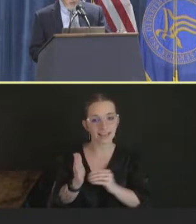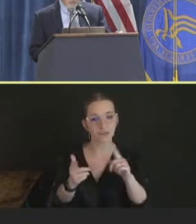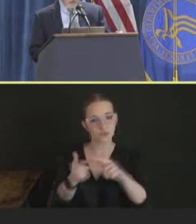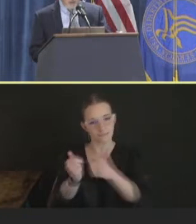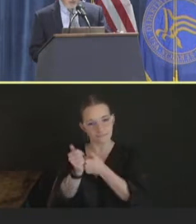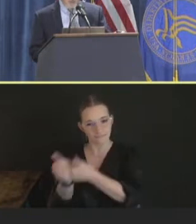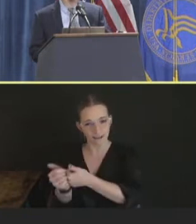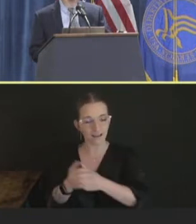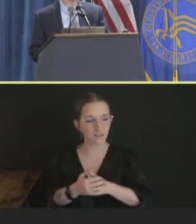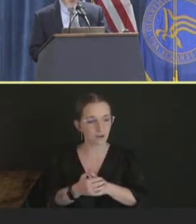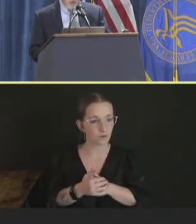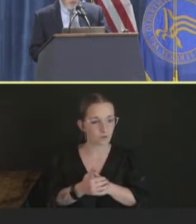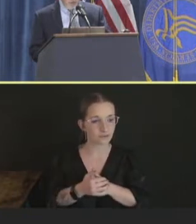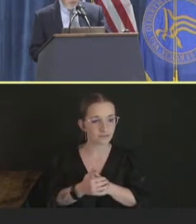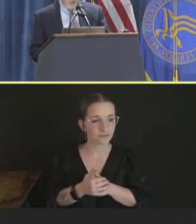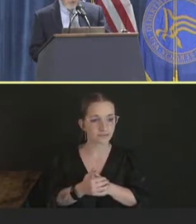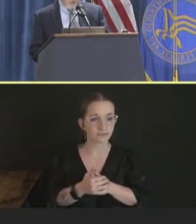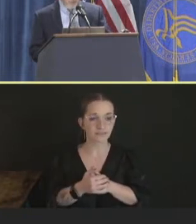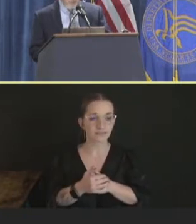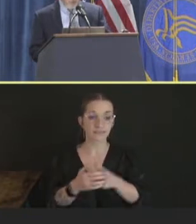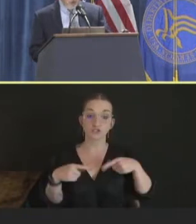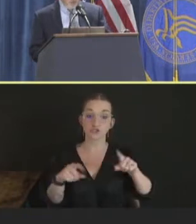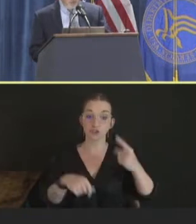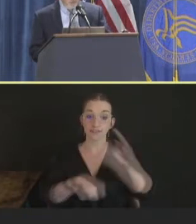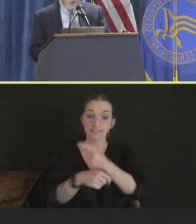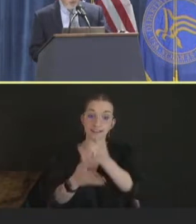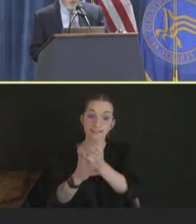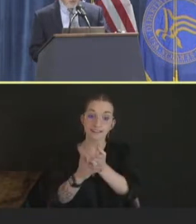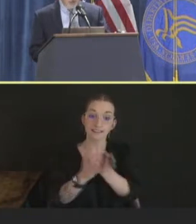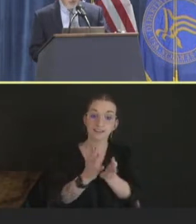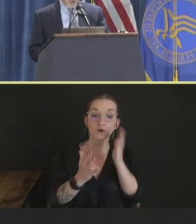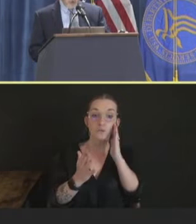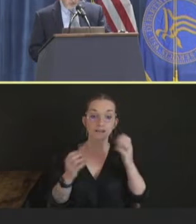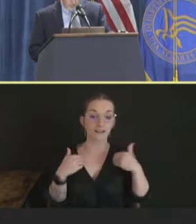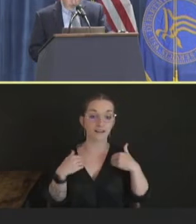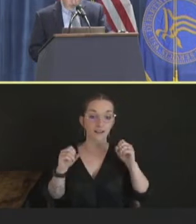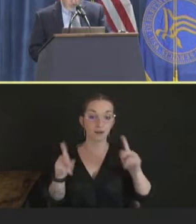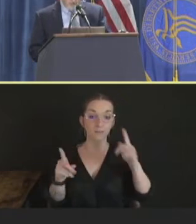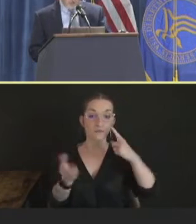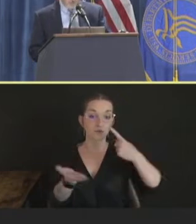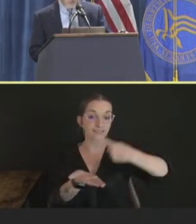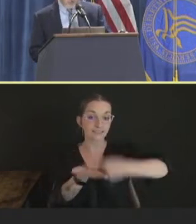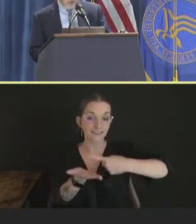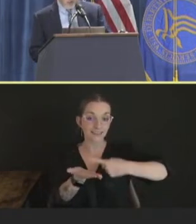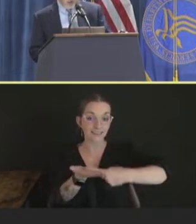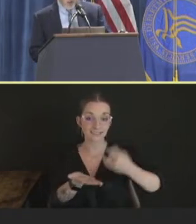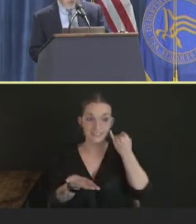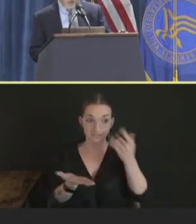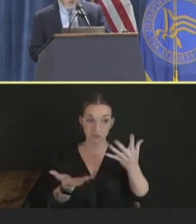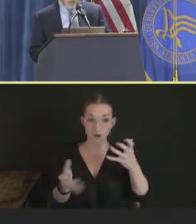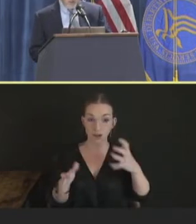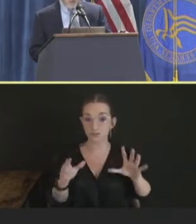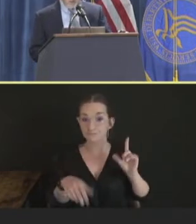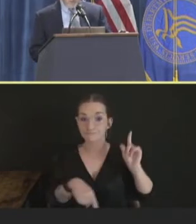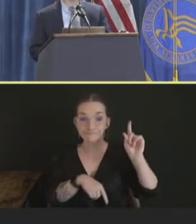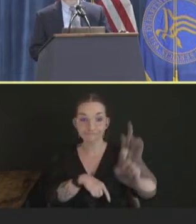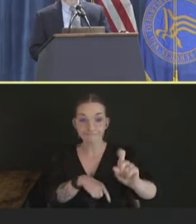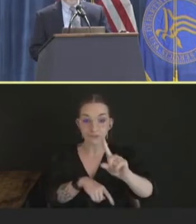Throughout the day, there will be opportunities for committee discussion, I'd like to ask if you would like to ask a question or provide a comment, send me a message through